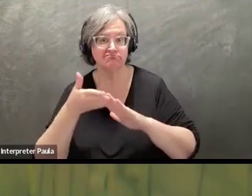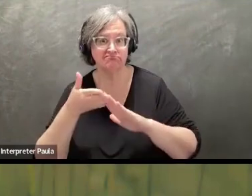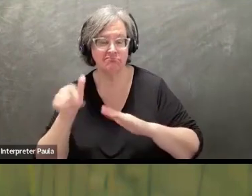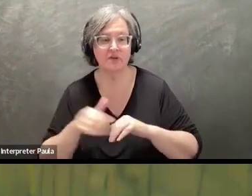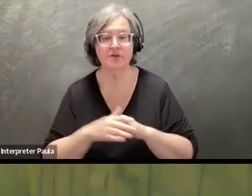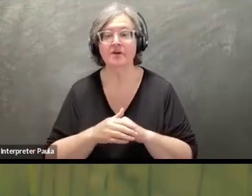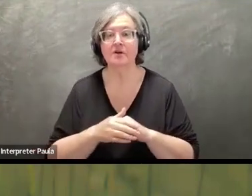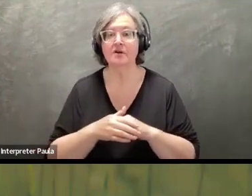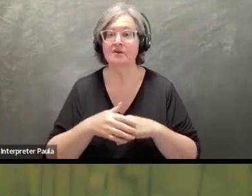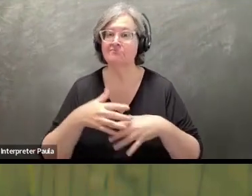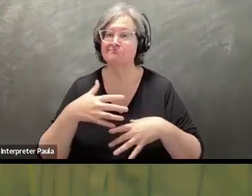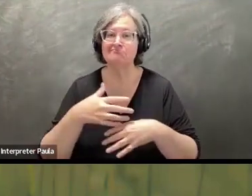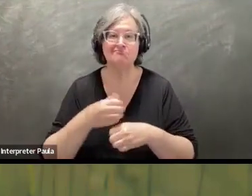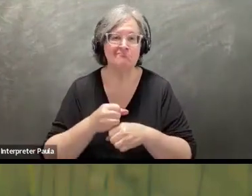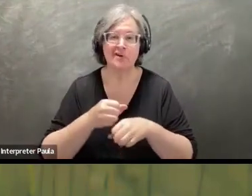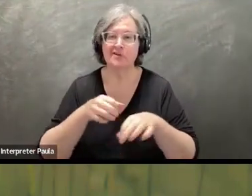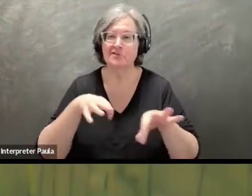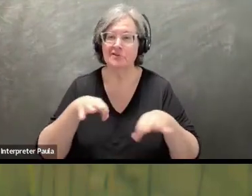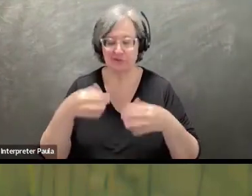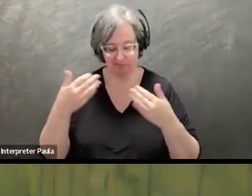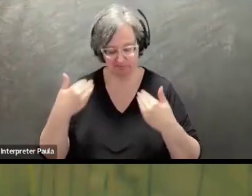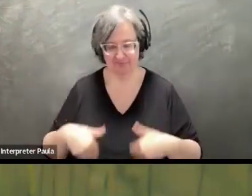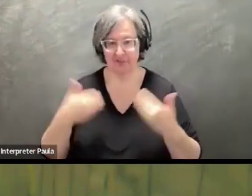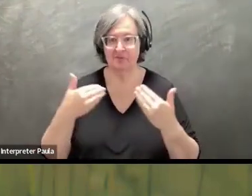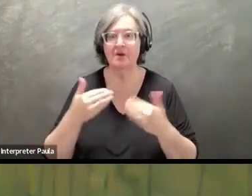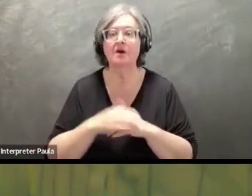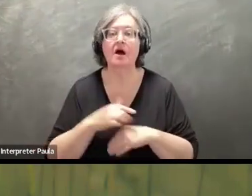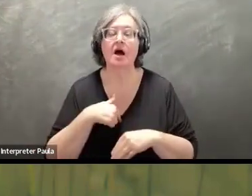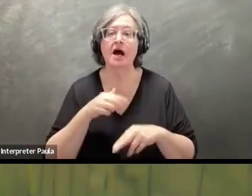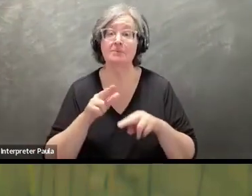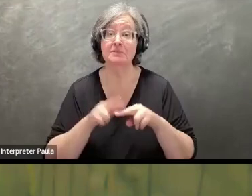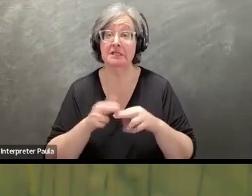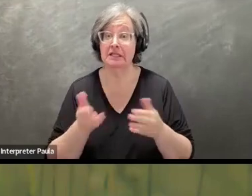sitting in my office with art on the wall behind me. I am a